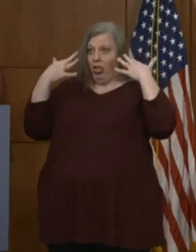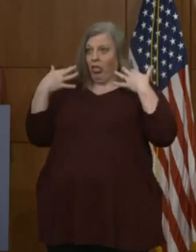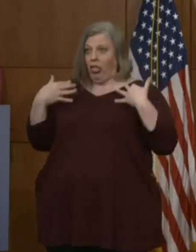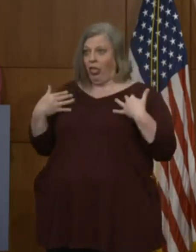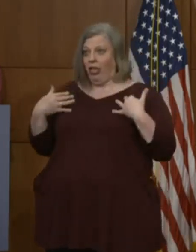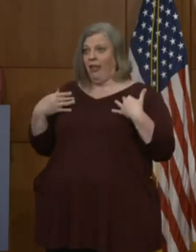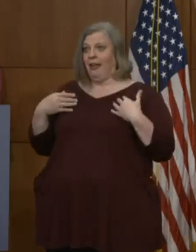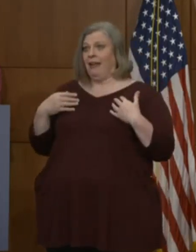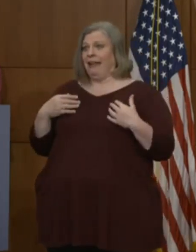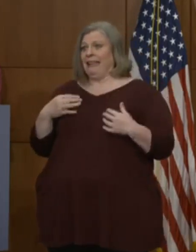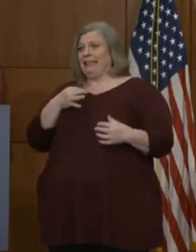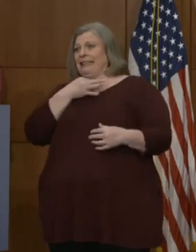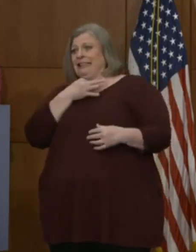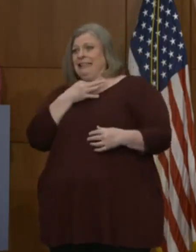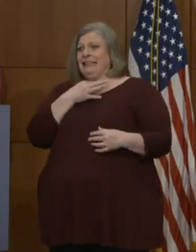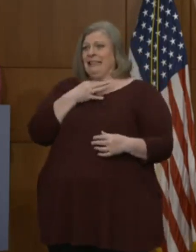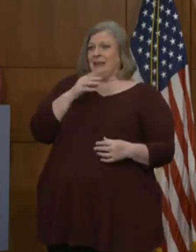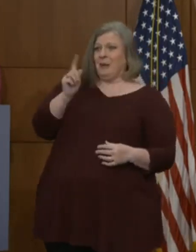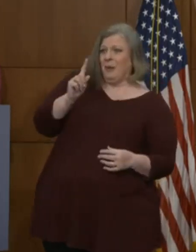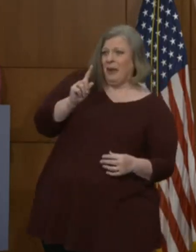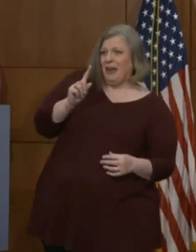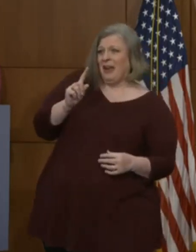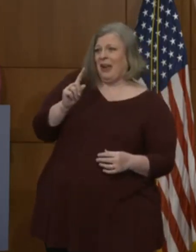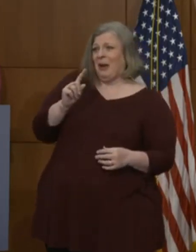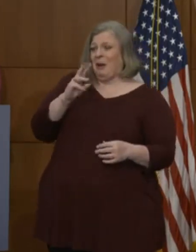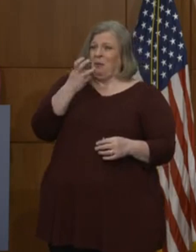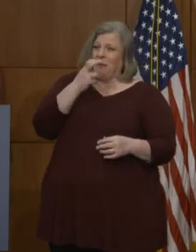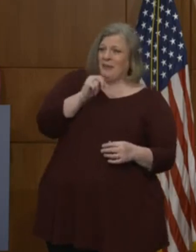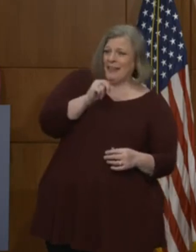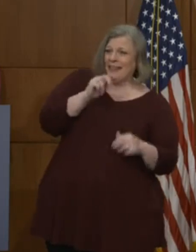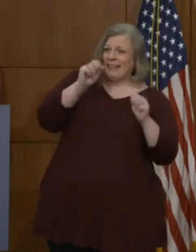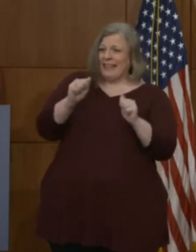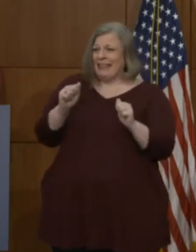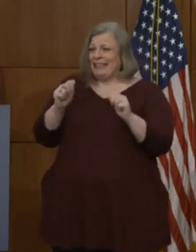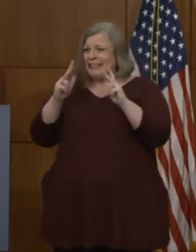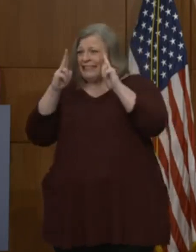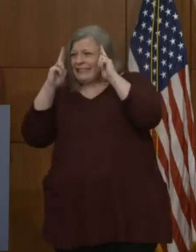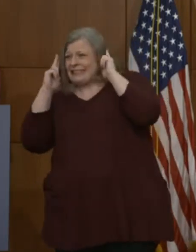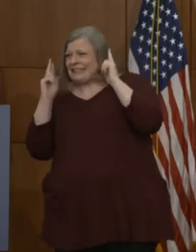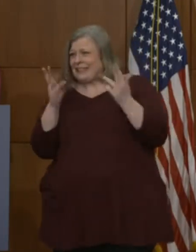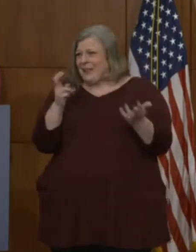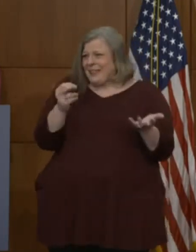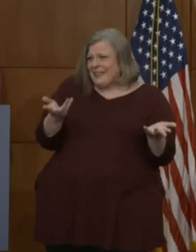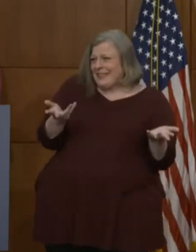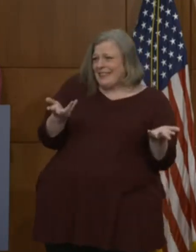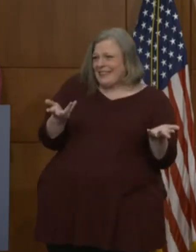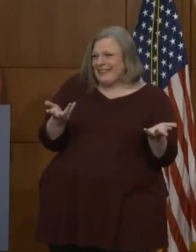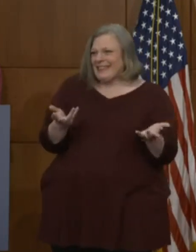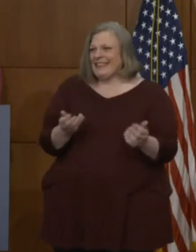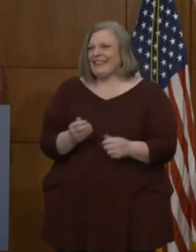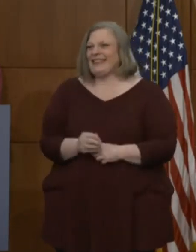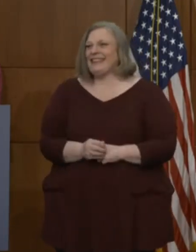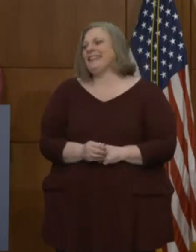OKAY FOR A COUPLE I JUST WANT OF. AND TO GROW AND ONE OF OF. AND TO GROW AND ONE OF WHERE. AND NOW WE- THEY CAN GET